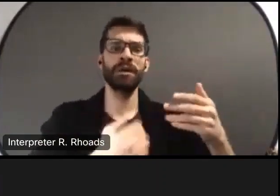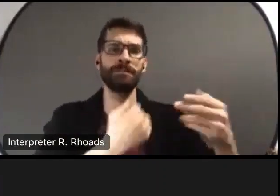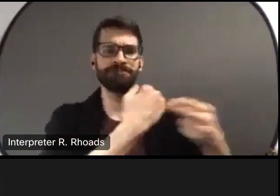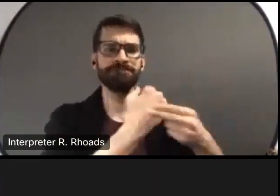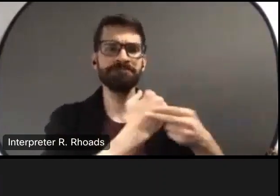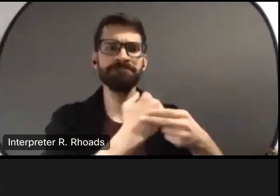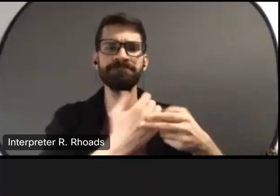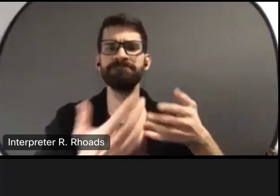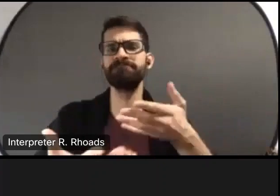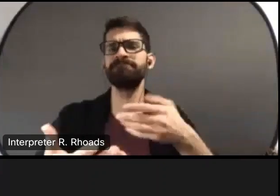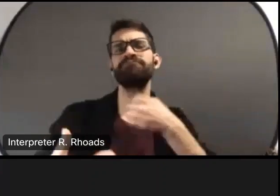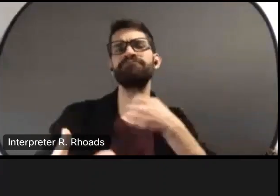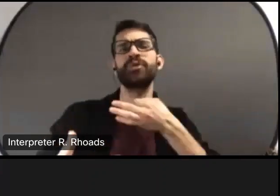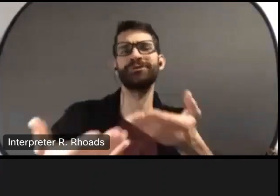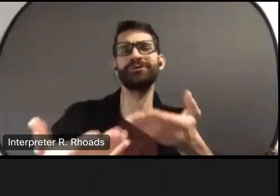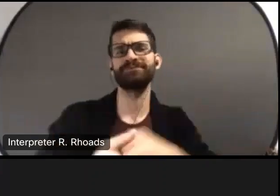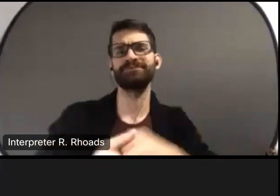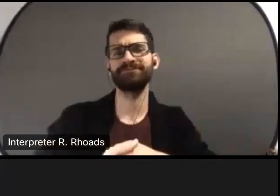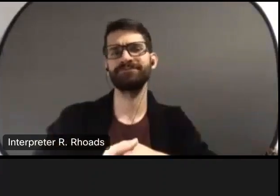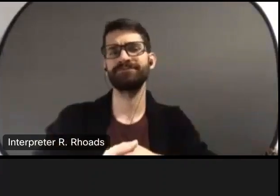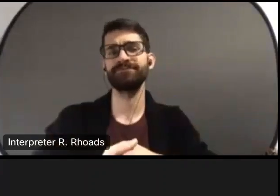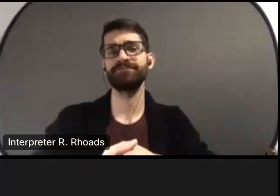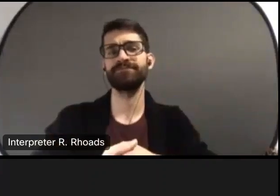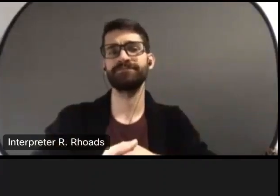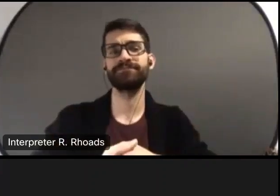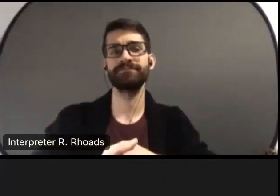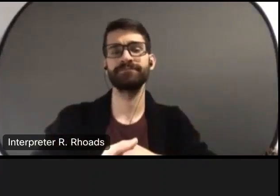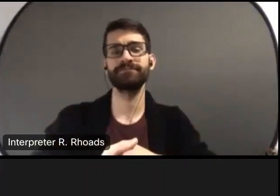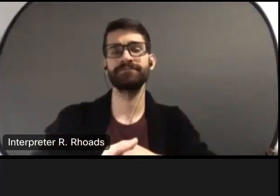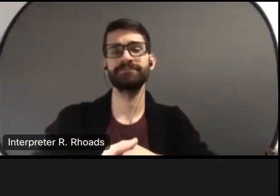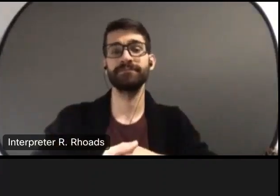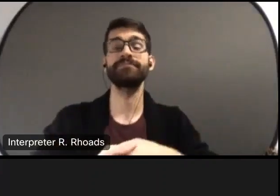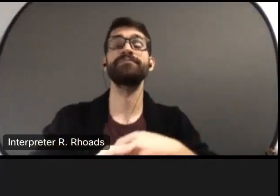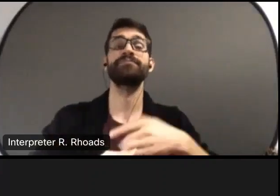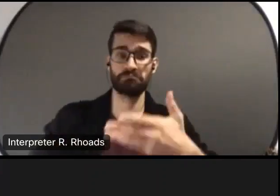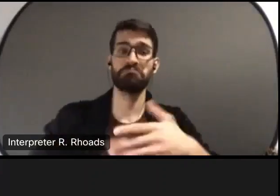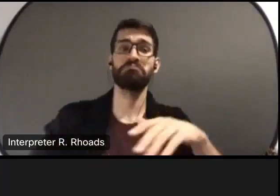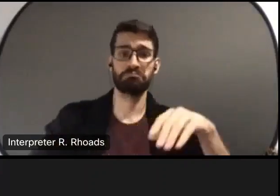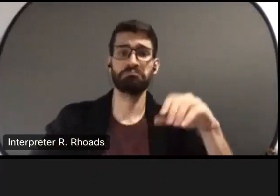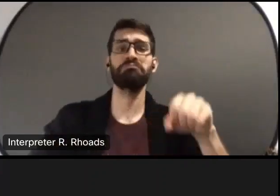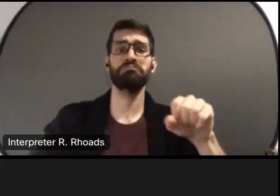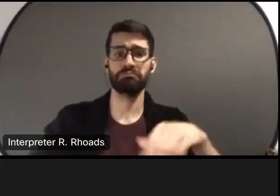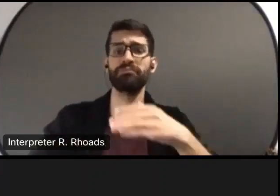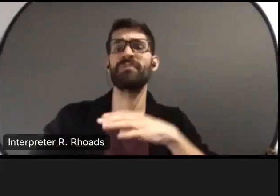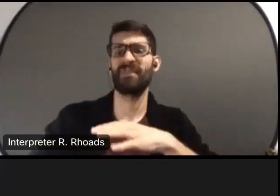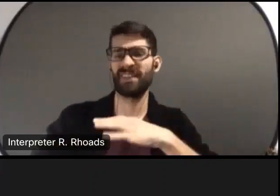(Boese) I'm going to Kathy, I'm gonna pull on you a little bit on that one.